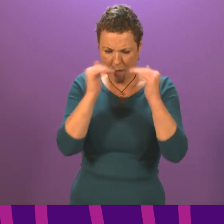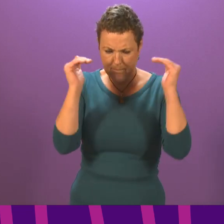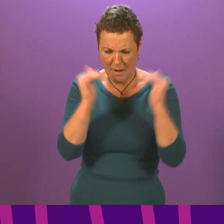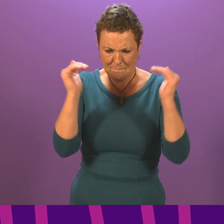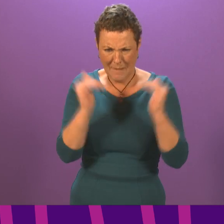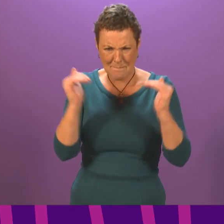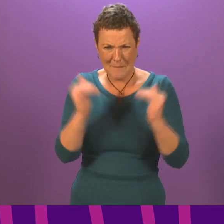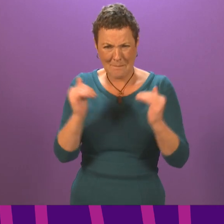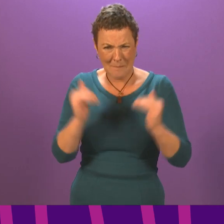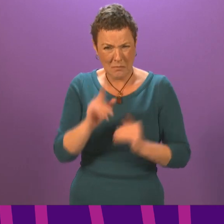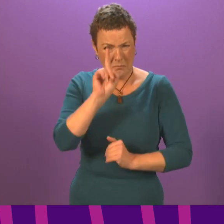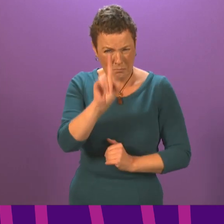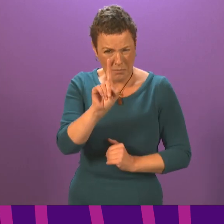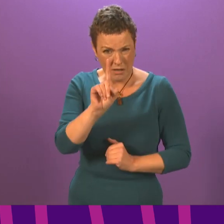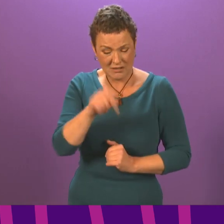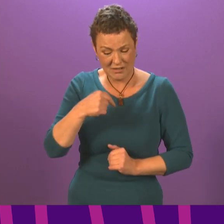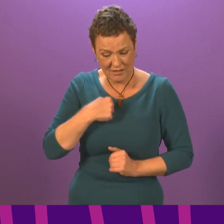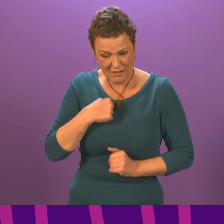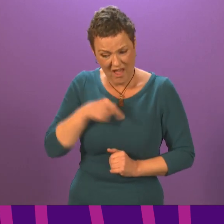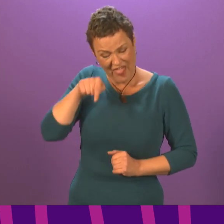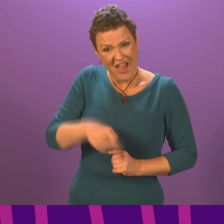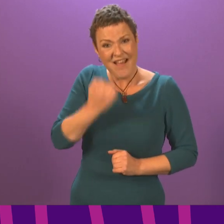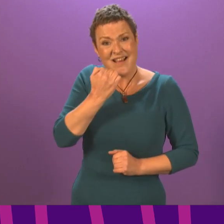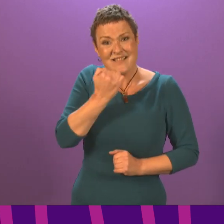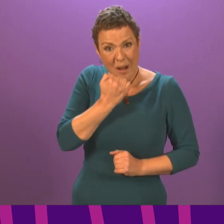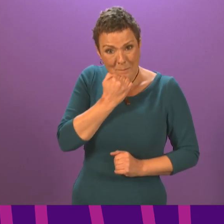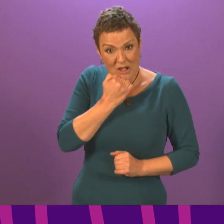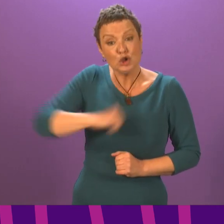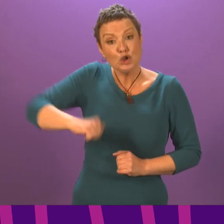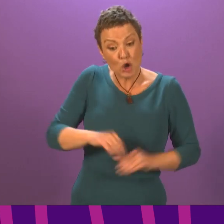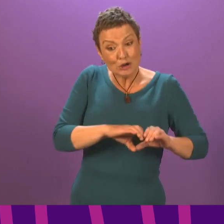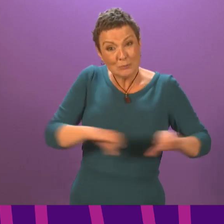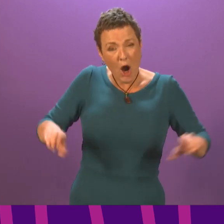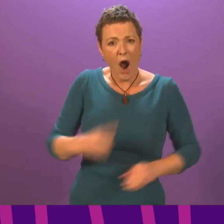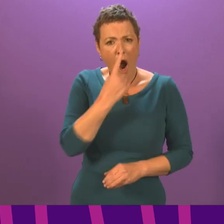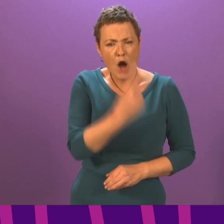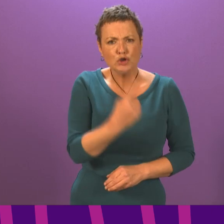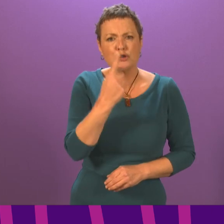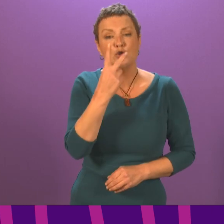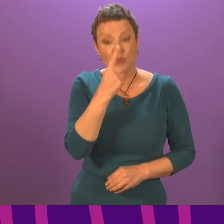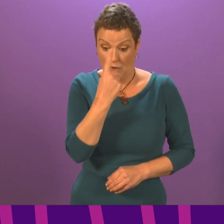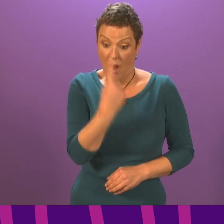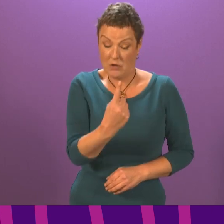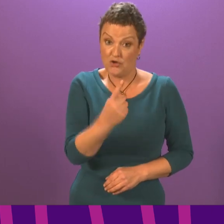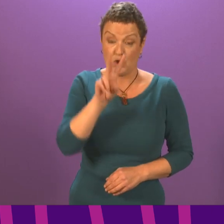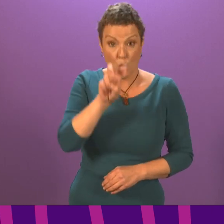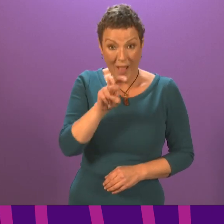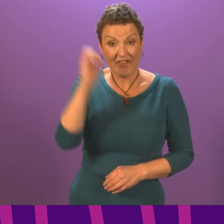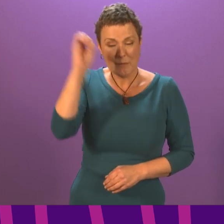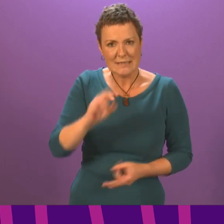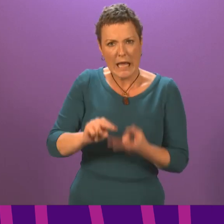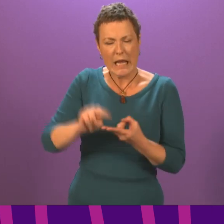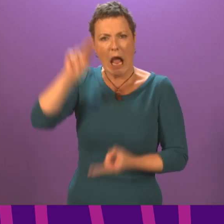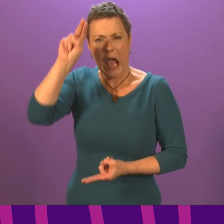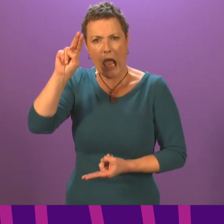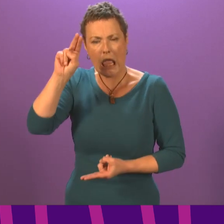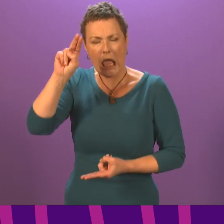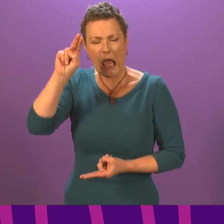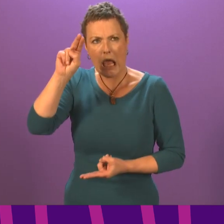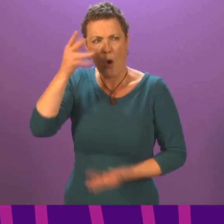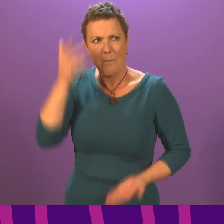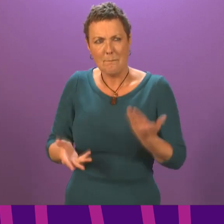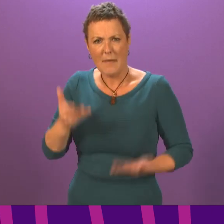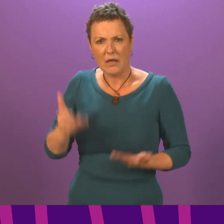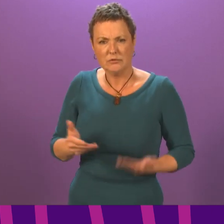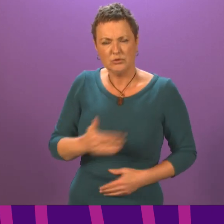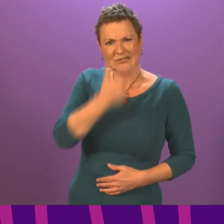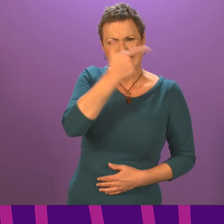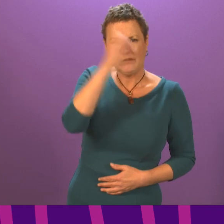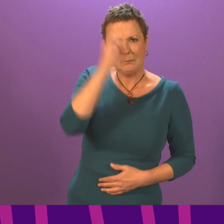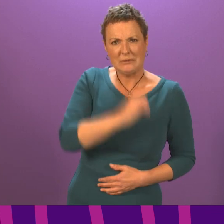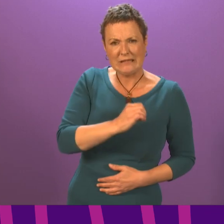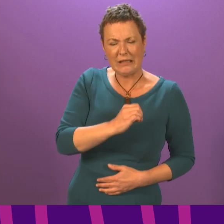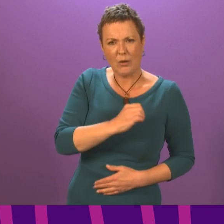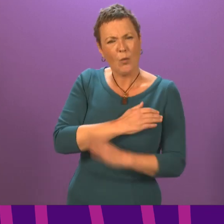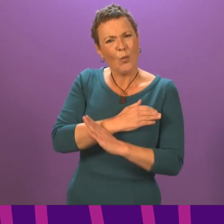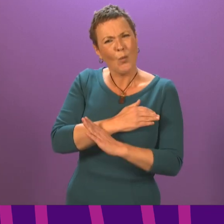numbers was 112 per cent in the Scottish Borders, compared to 7 per cent in West Dunbartonshire?